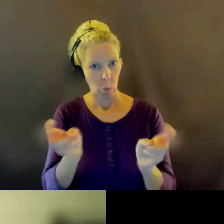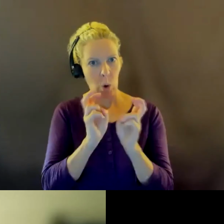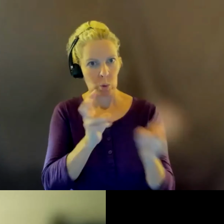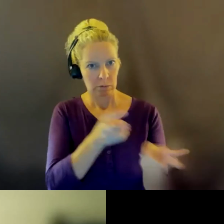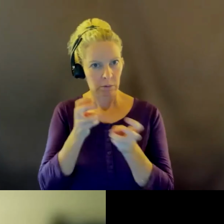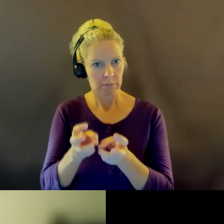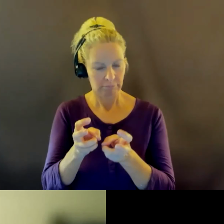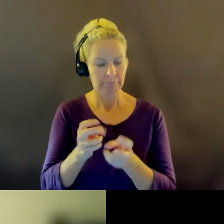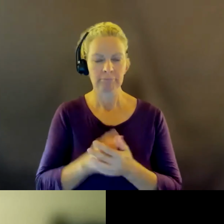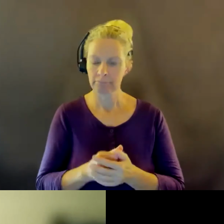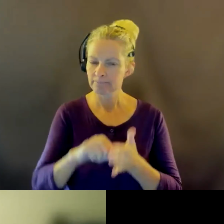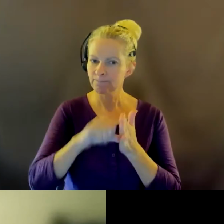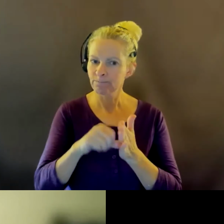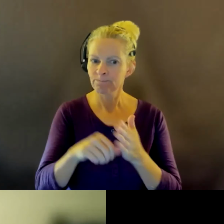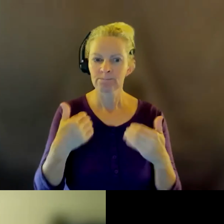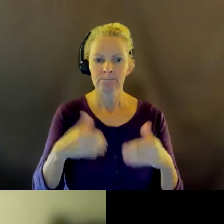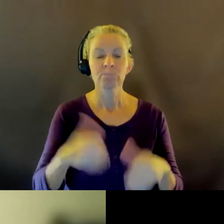I want to pass on a couple of questions.